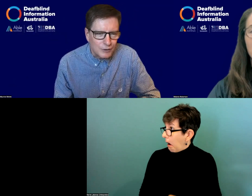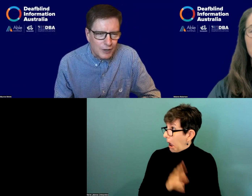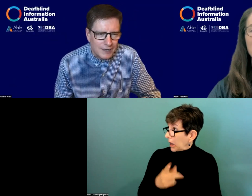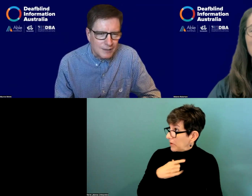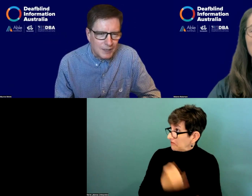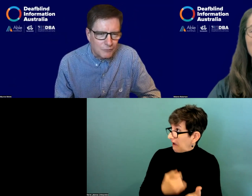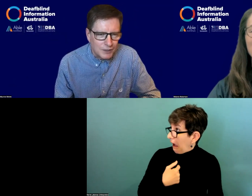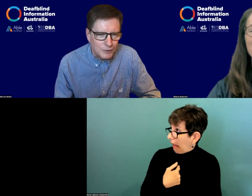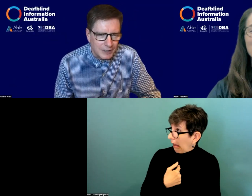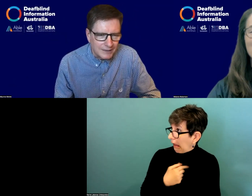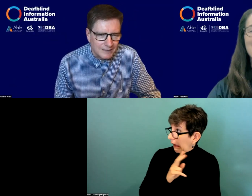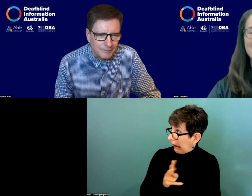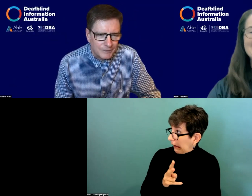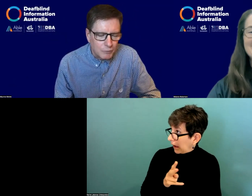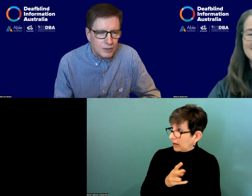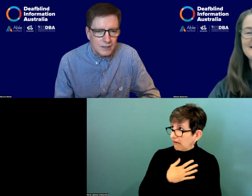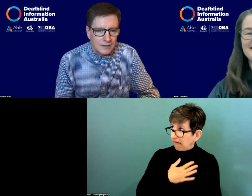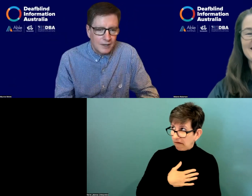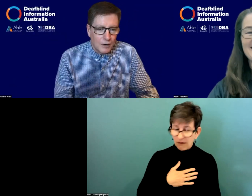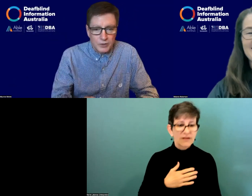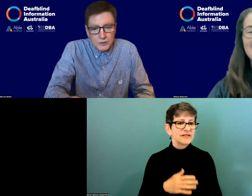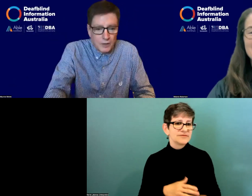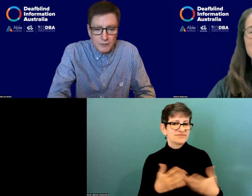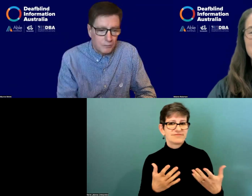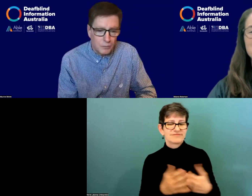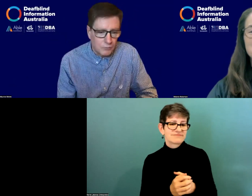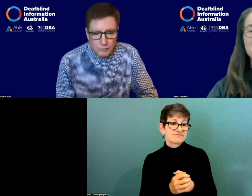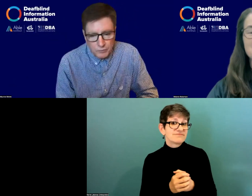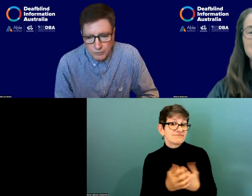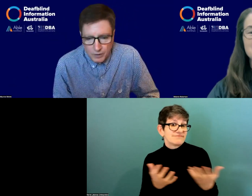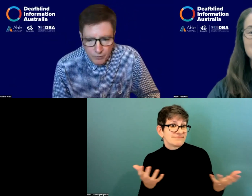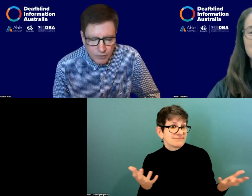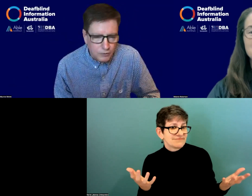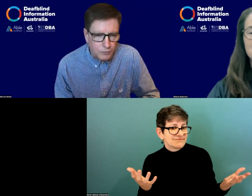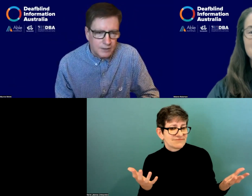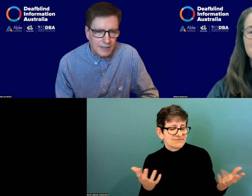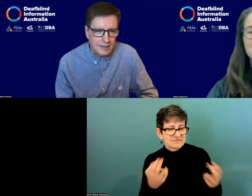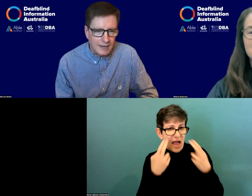So you're asking me to redo it? Of course, who wouldn’t think that.